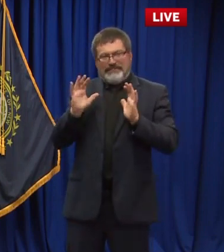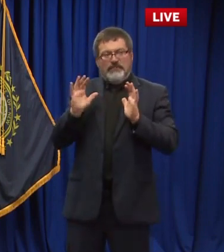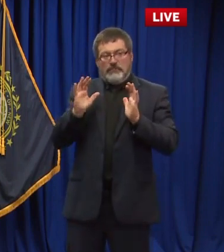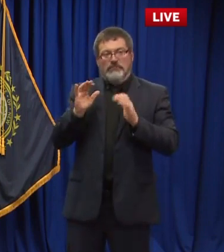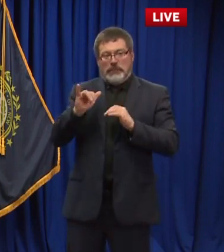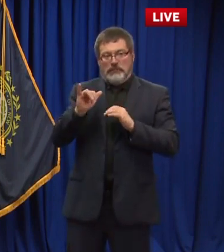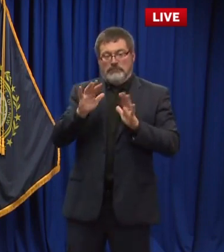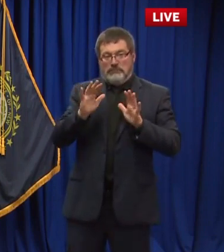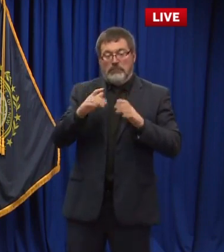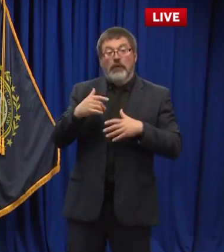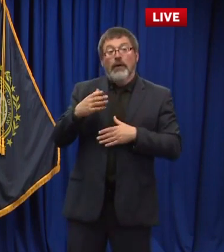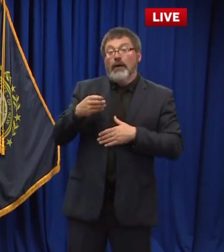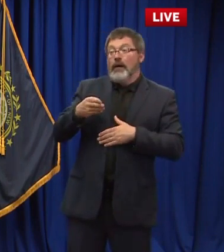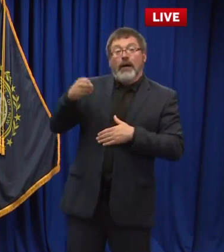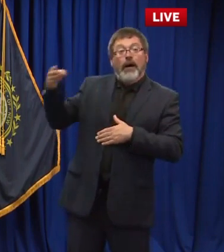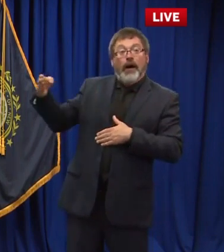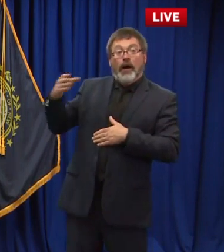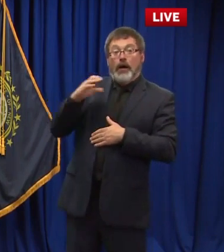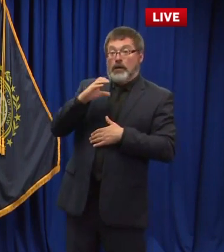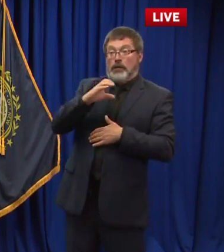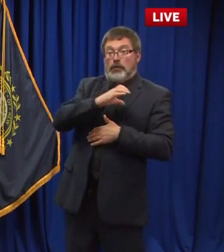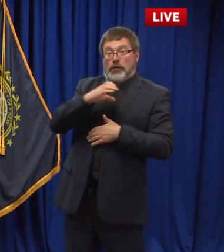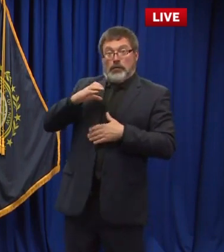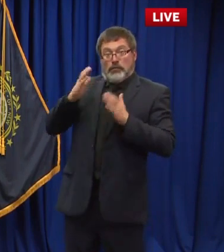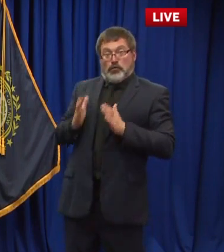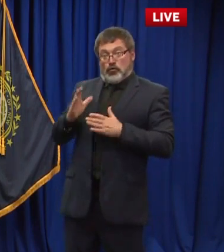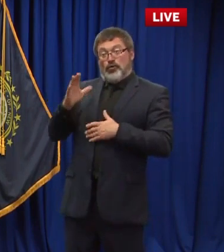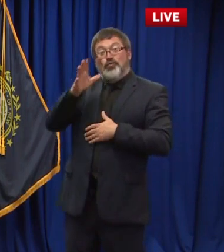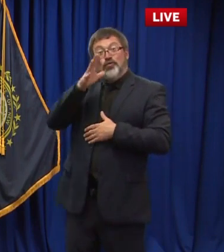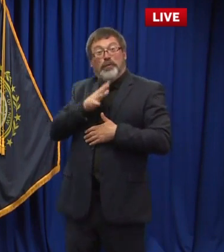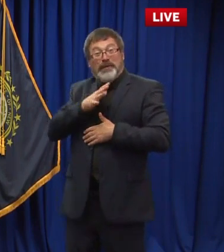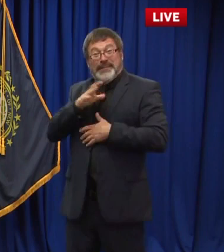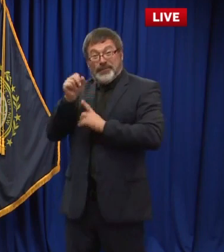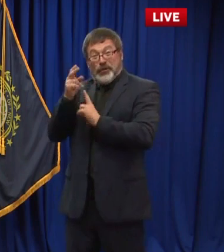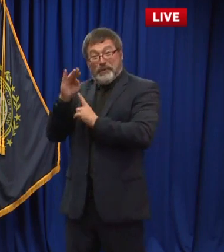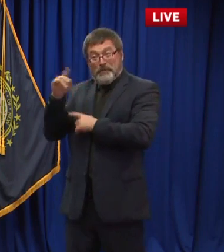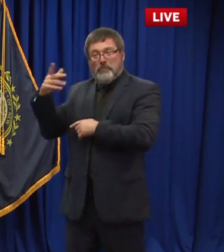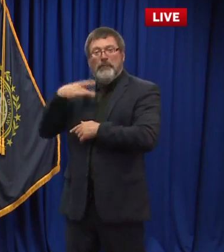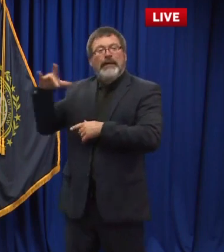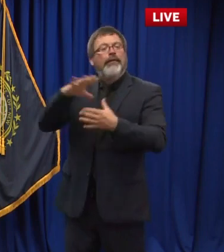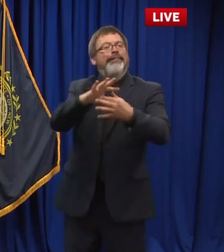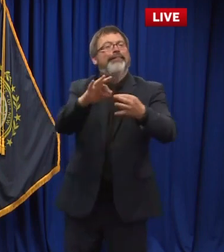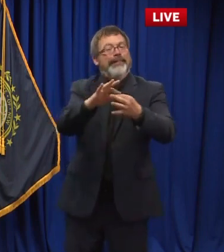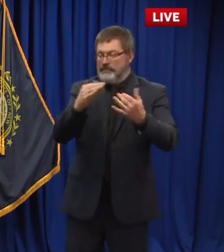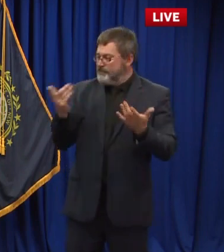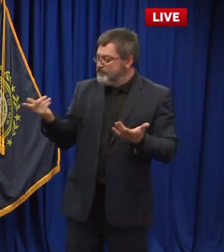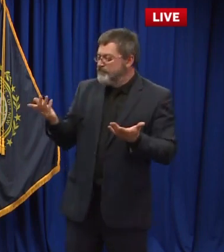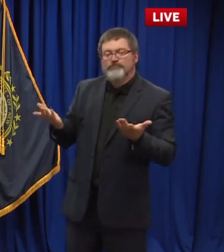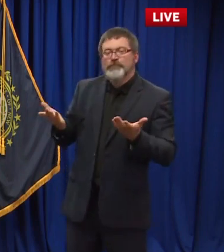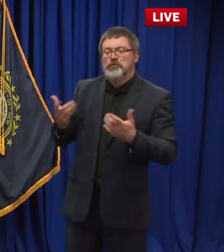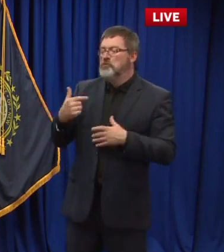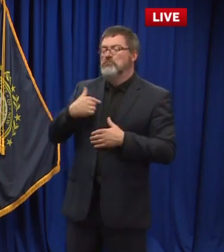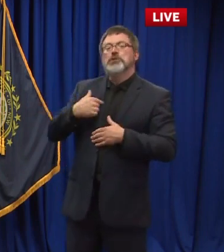NOW THE COMMISSIONER OF DHHS IS NOT HERE, SO I WILL UPDATE SHE PROVIDES.